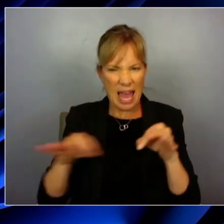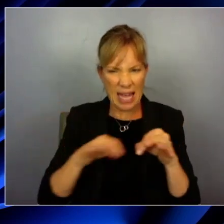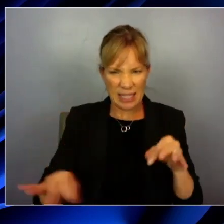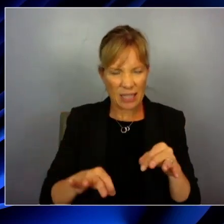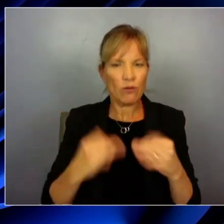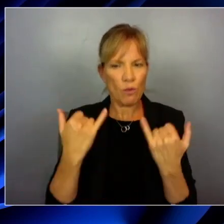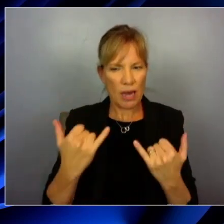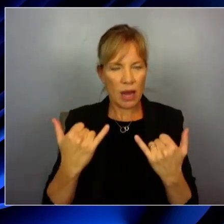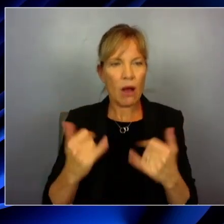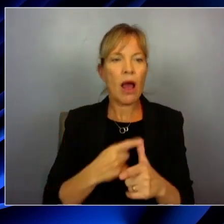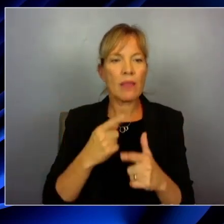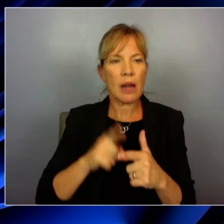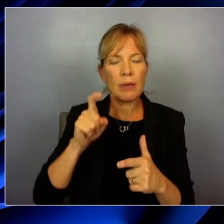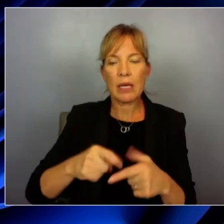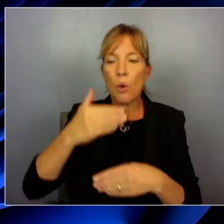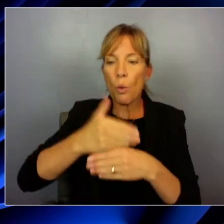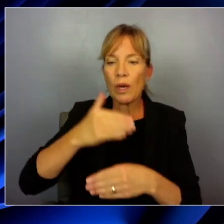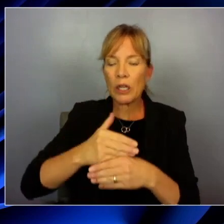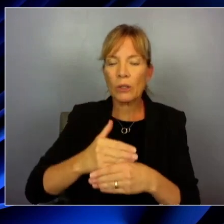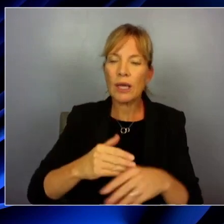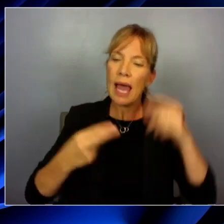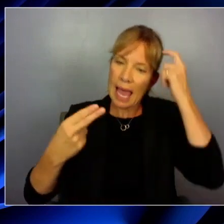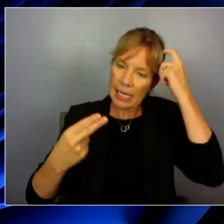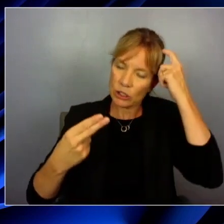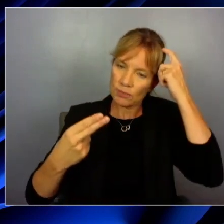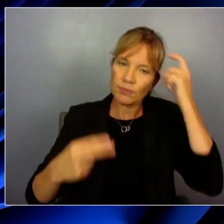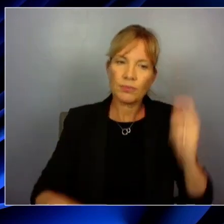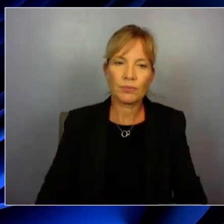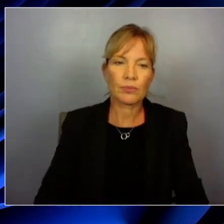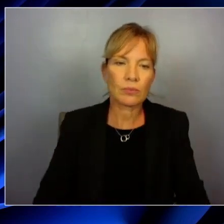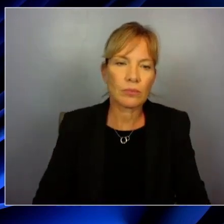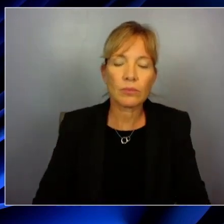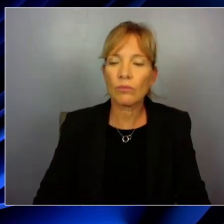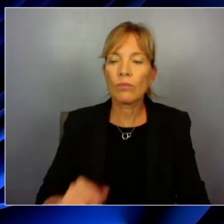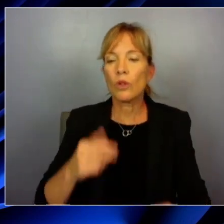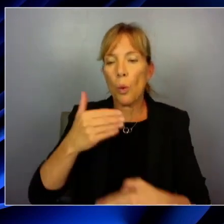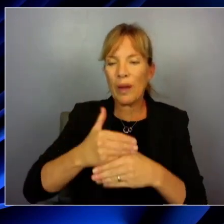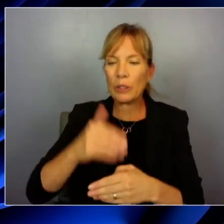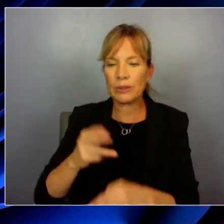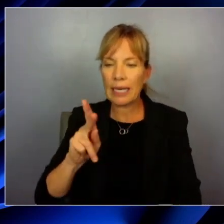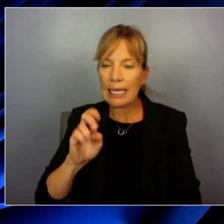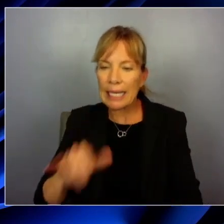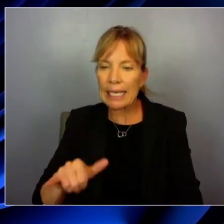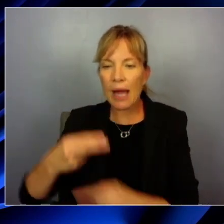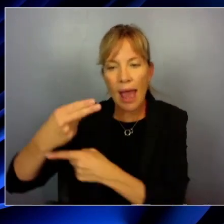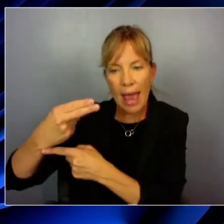and I'm going to hit Windows Key + H. Now Windows Key H is always available voice typing,